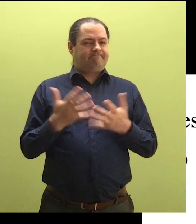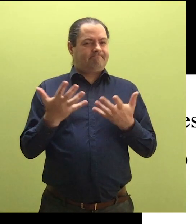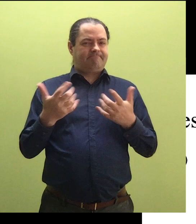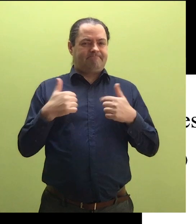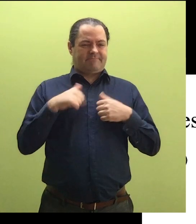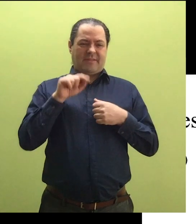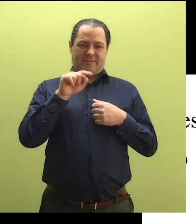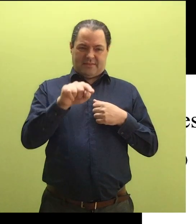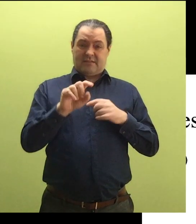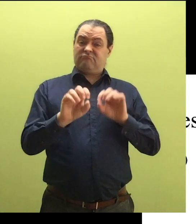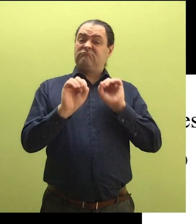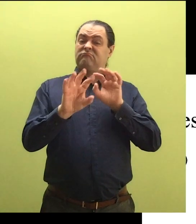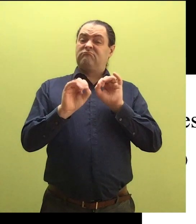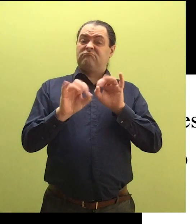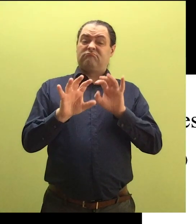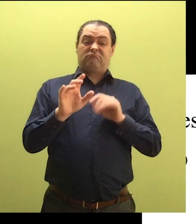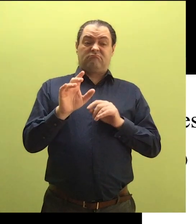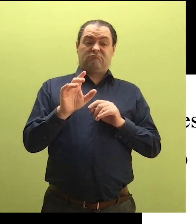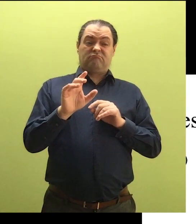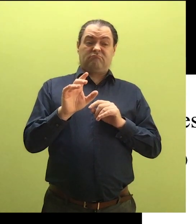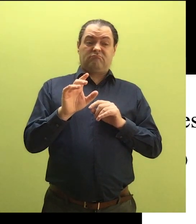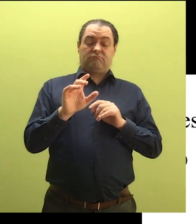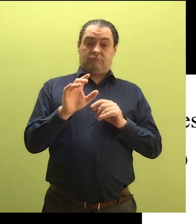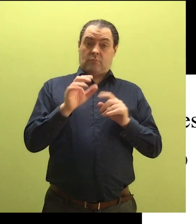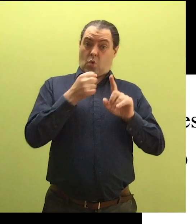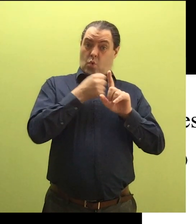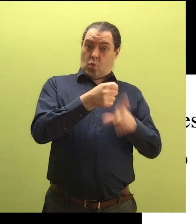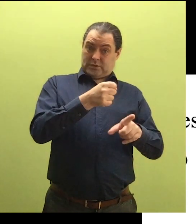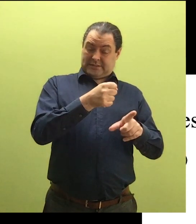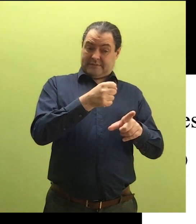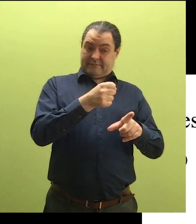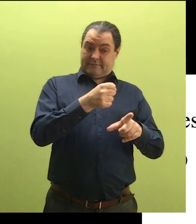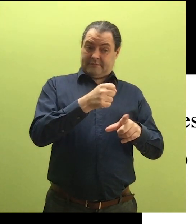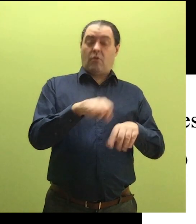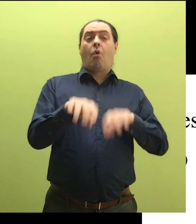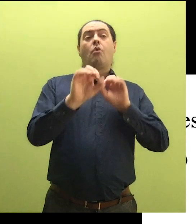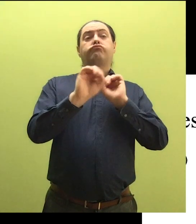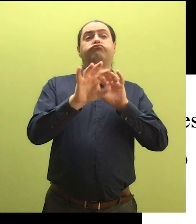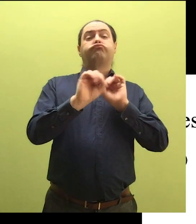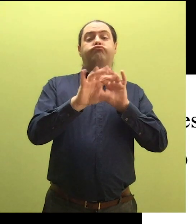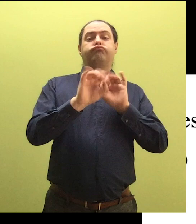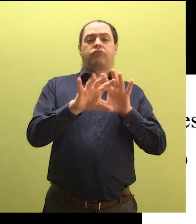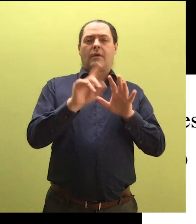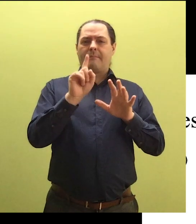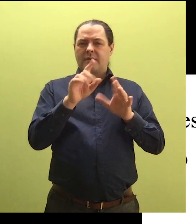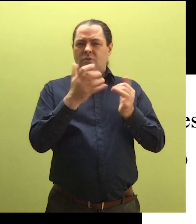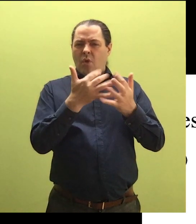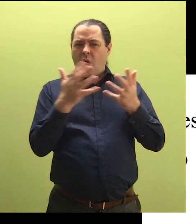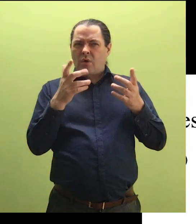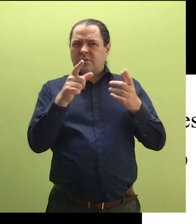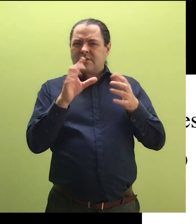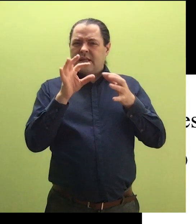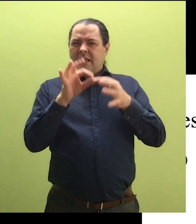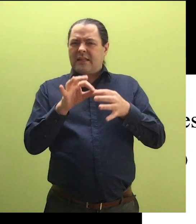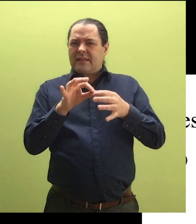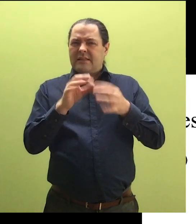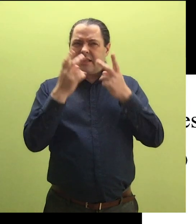was an utterance given to an - causative stimuli, but more clauses with potentially inanimate causers must be tested